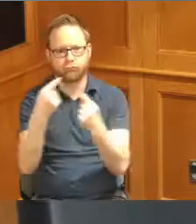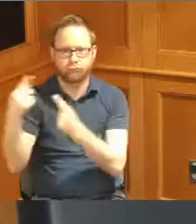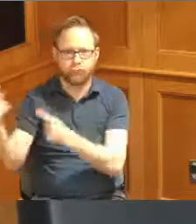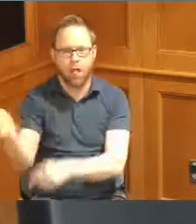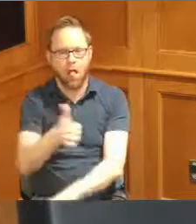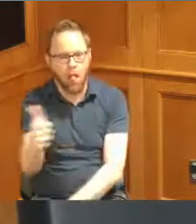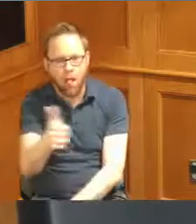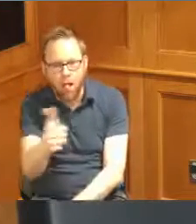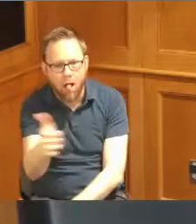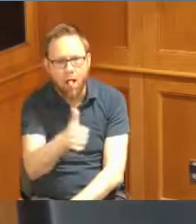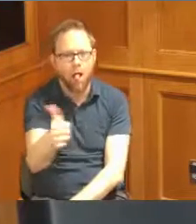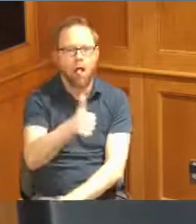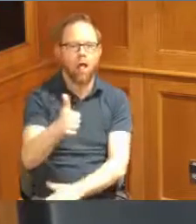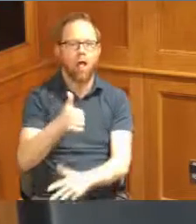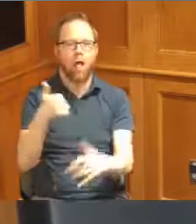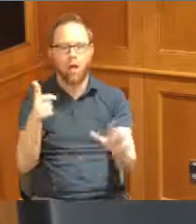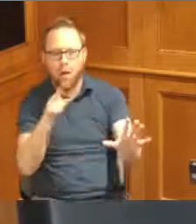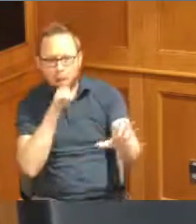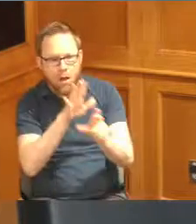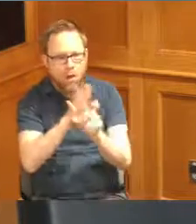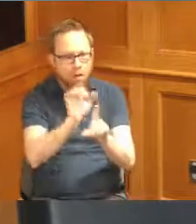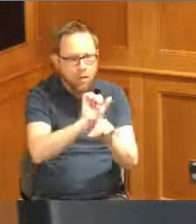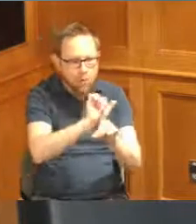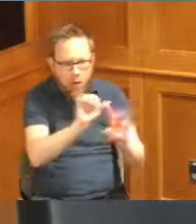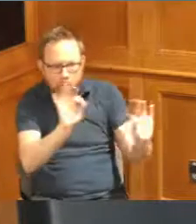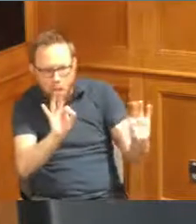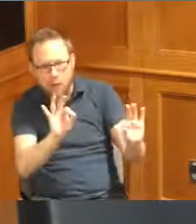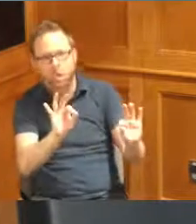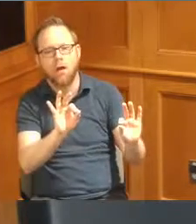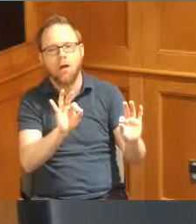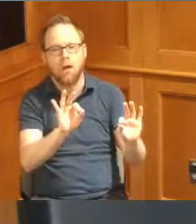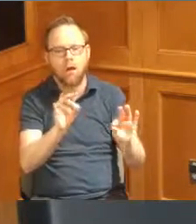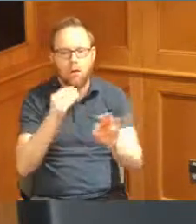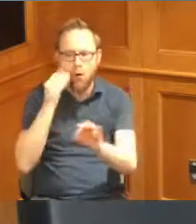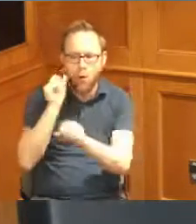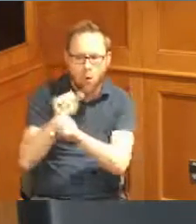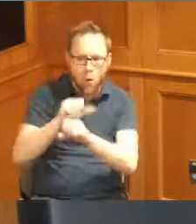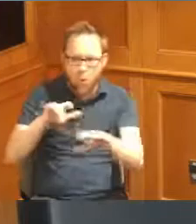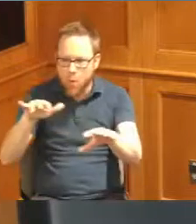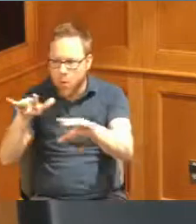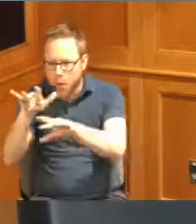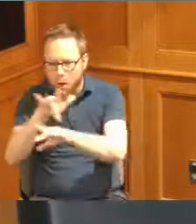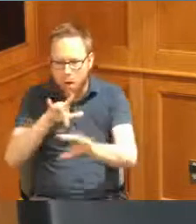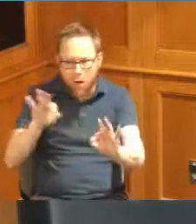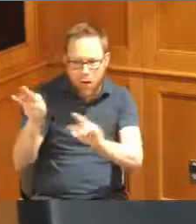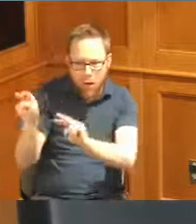you're ripping and running make sure to get to practice make sure to get their homework done make